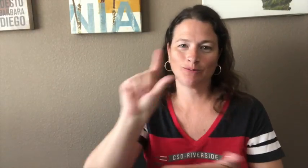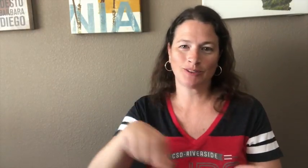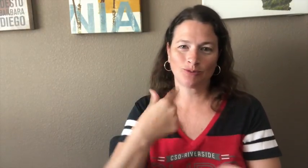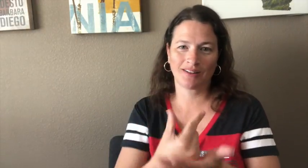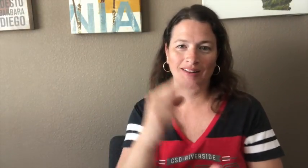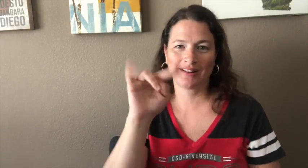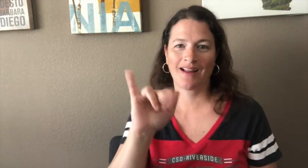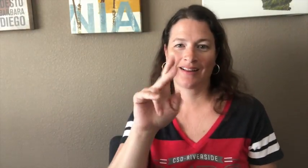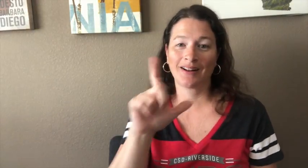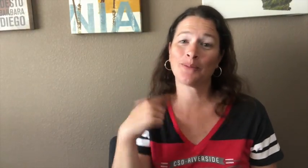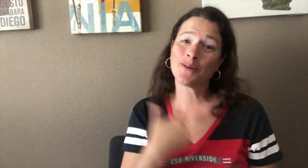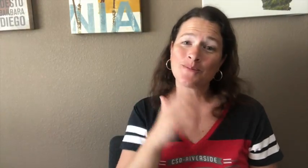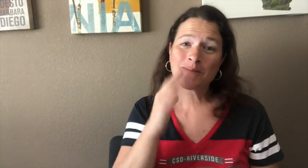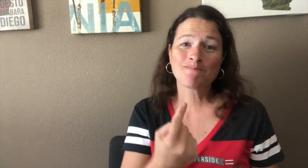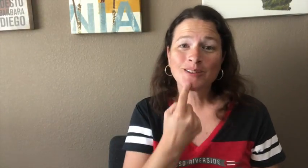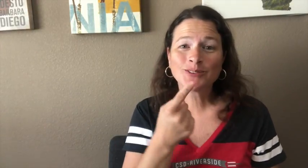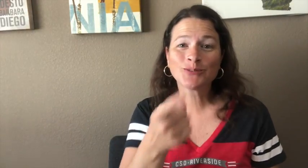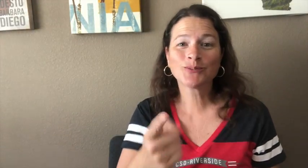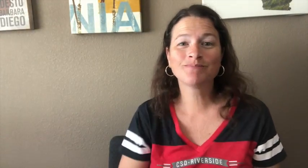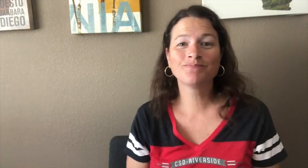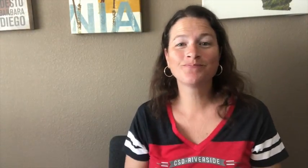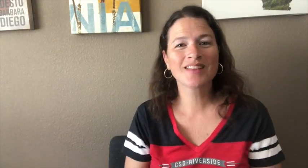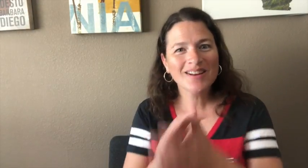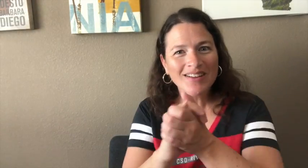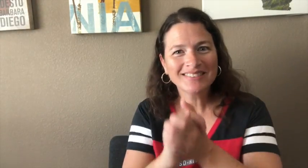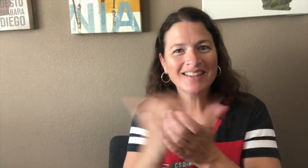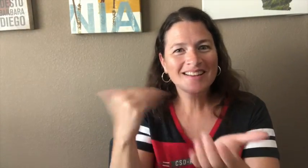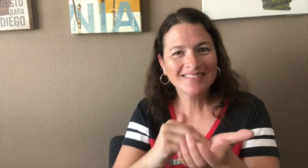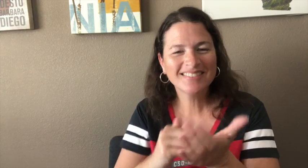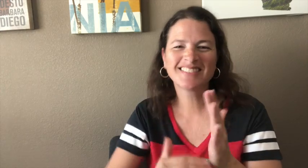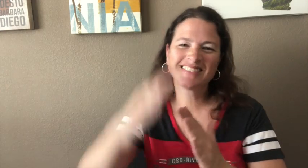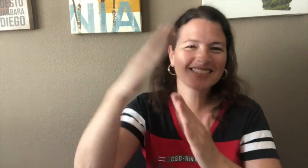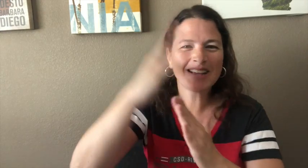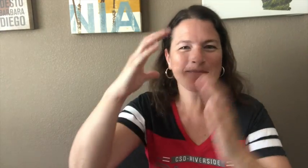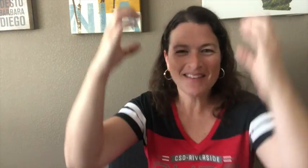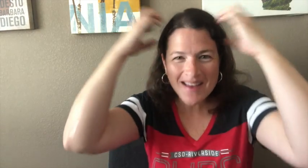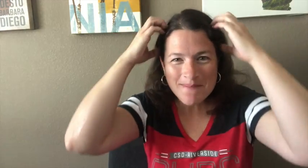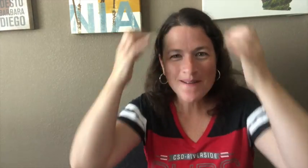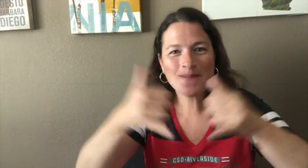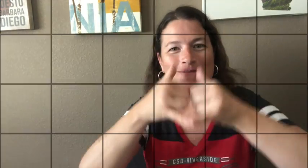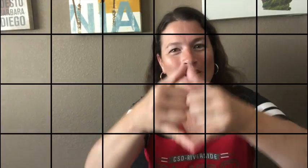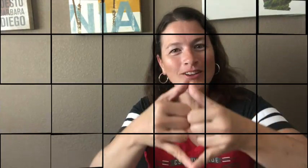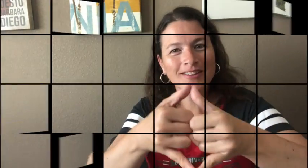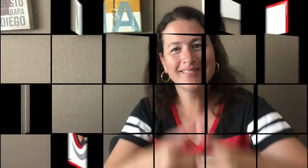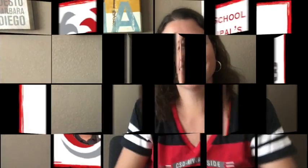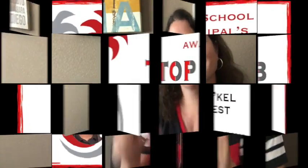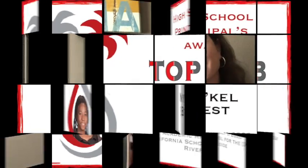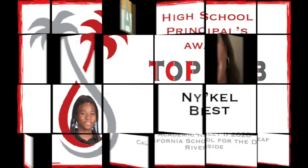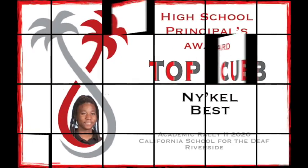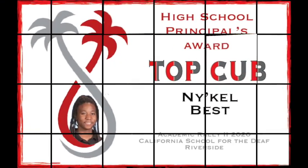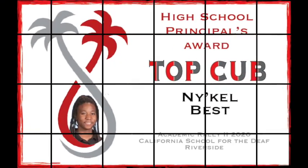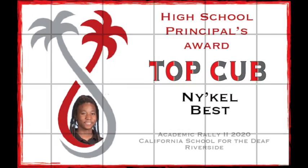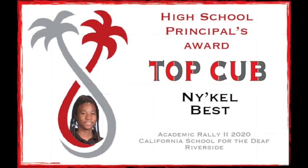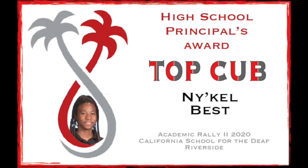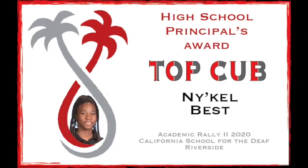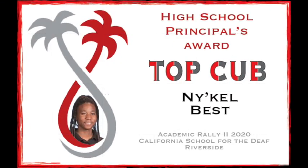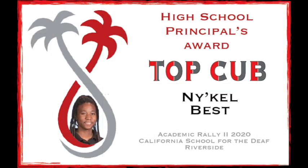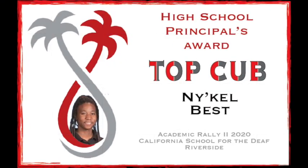include. Congratulations on your graduation. I Cal. We're going to miss you. Great job for the top Cub Award.